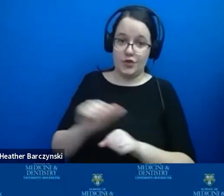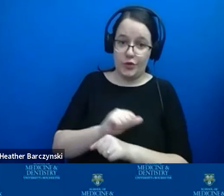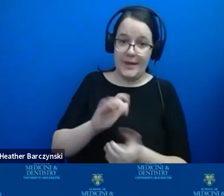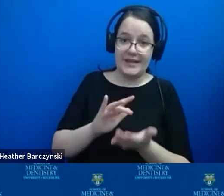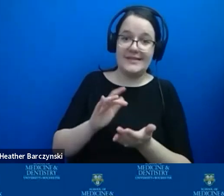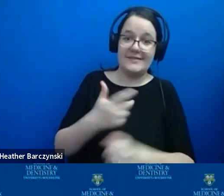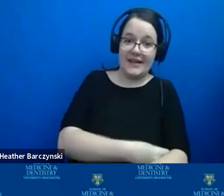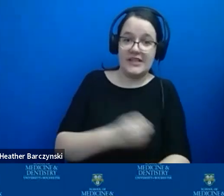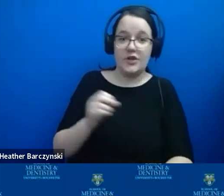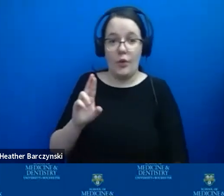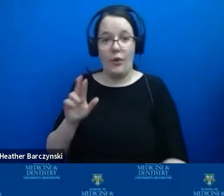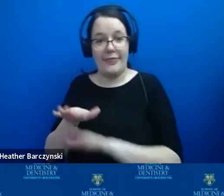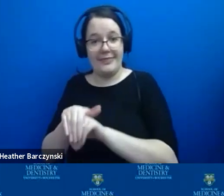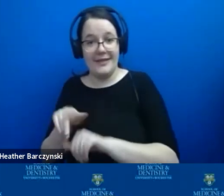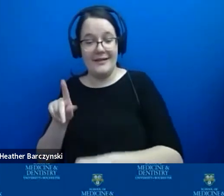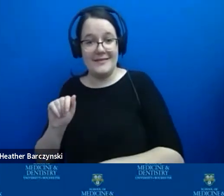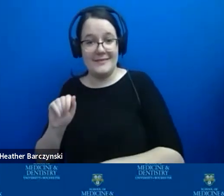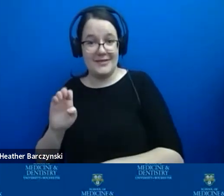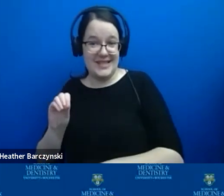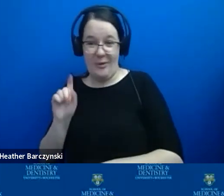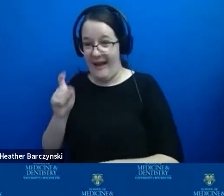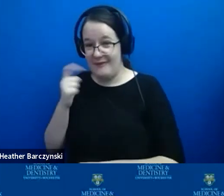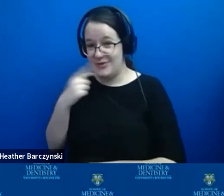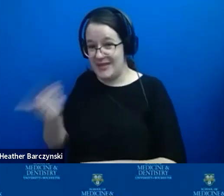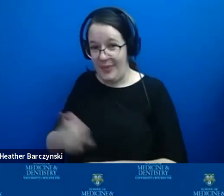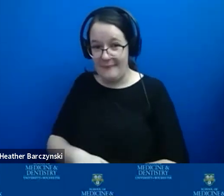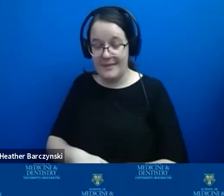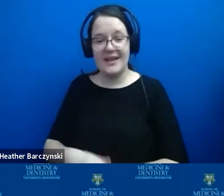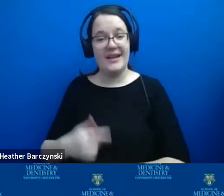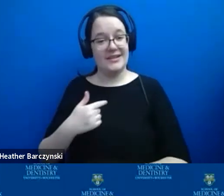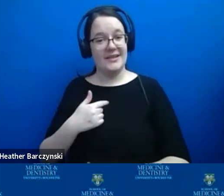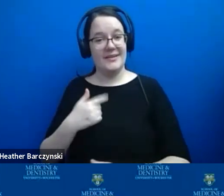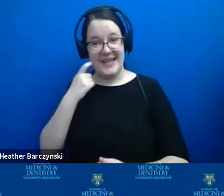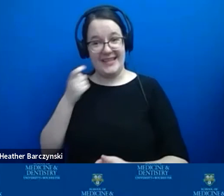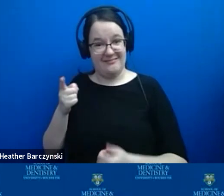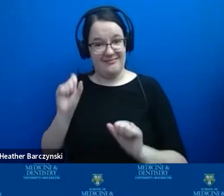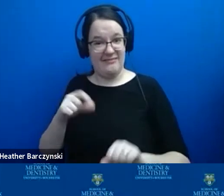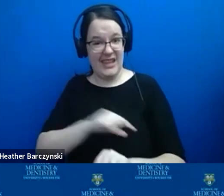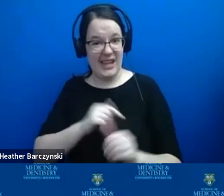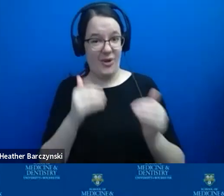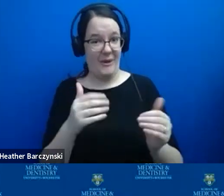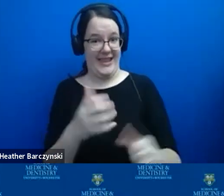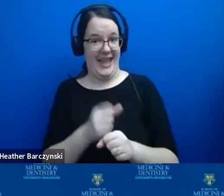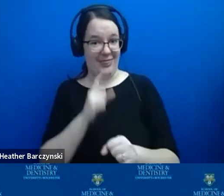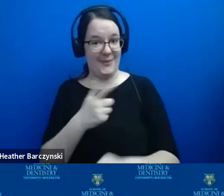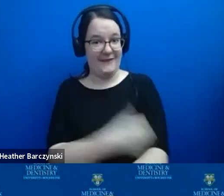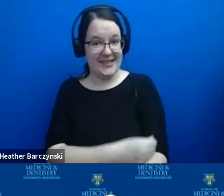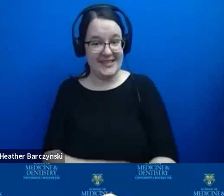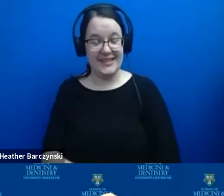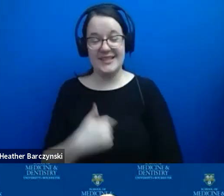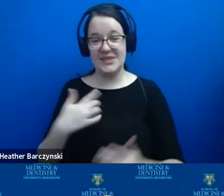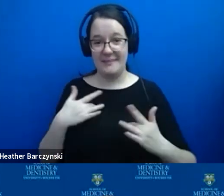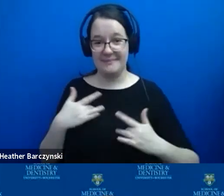so i actually am worried that we will not have enough data to um answer the question definitively